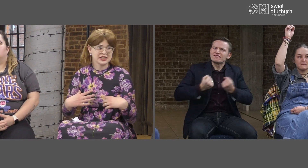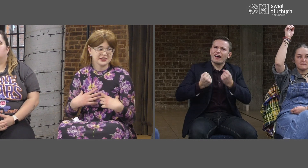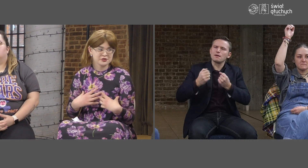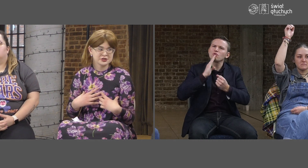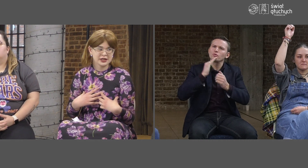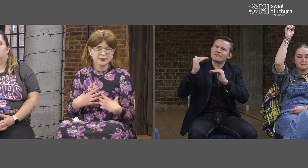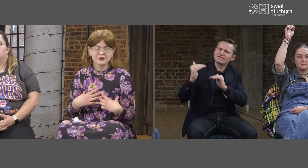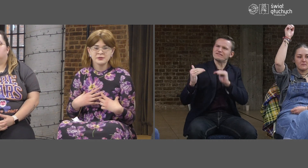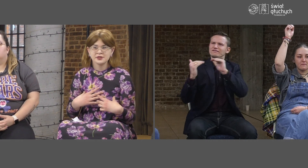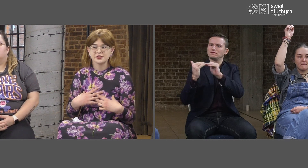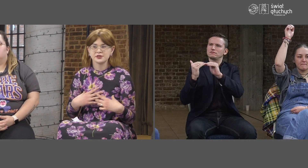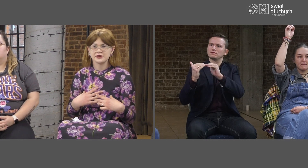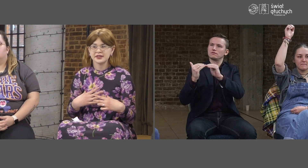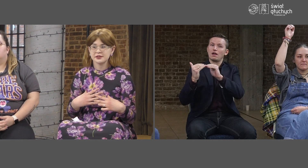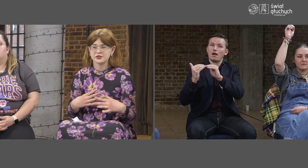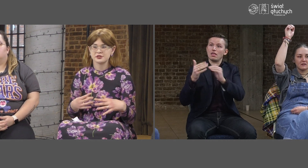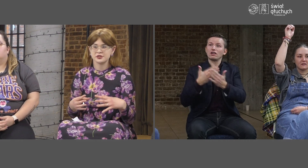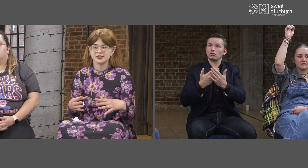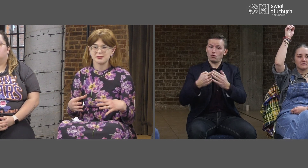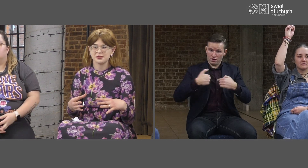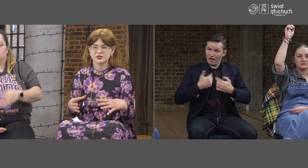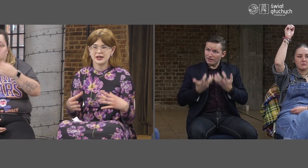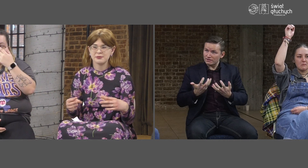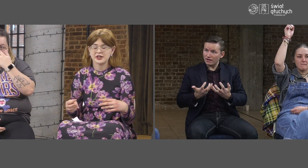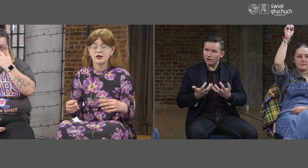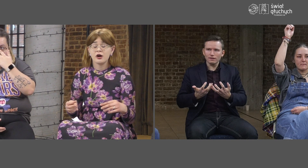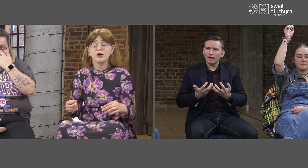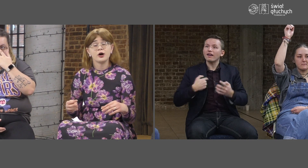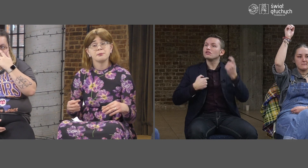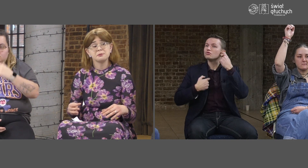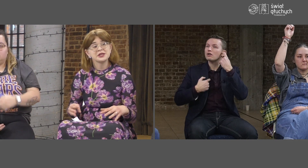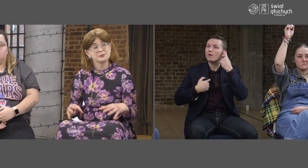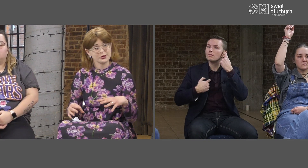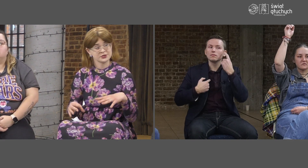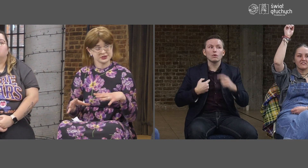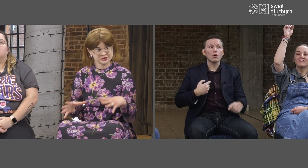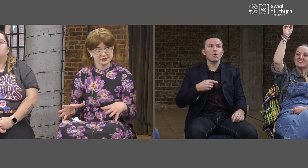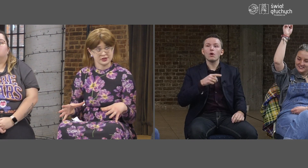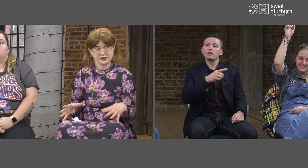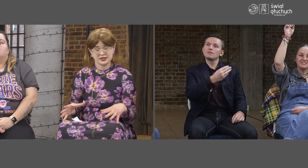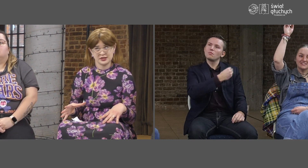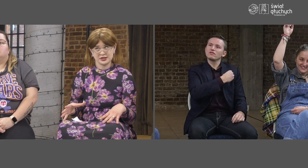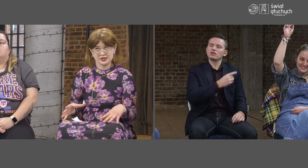I wanted to, but because I kept hearing, "Oh! DESPITE EVERYTHING."